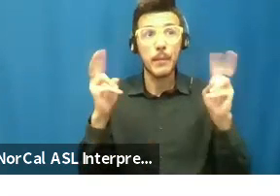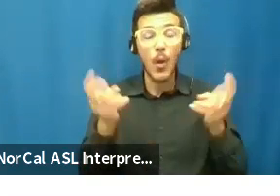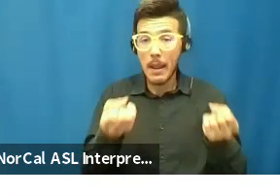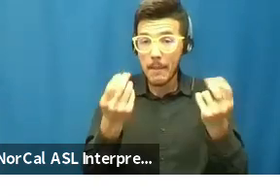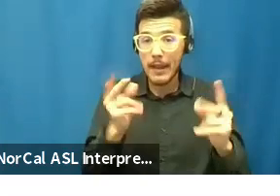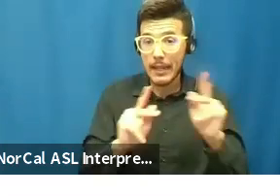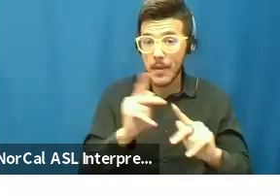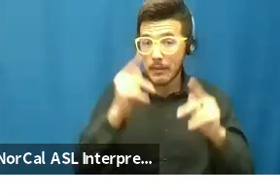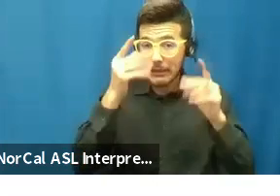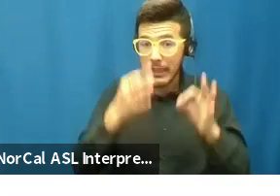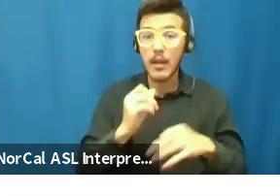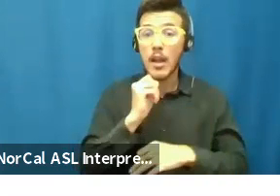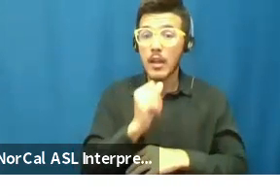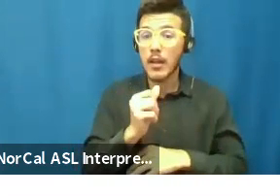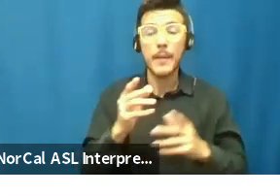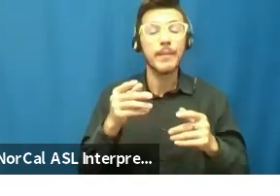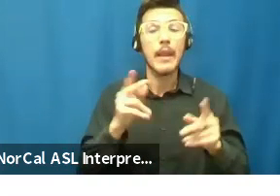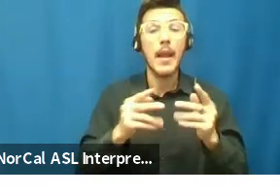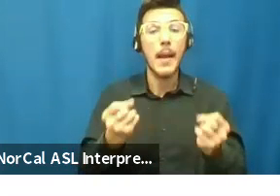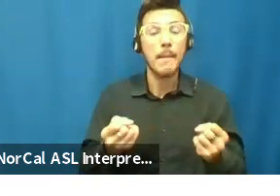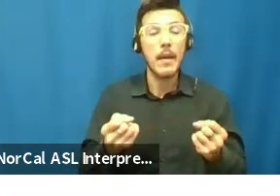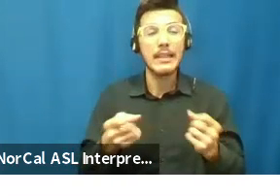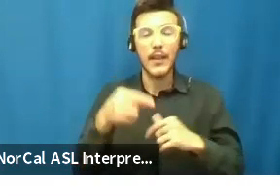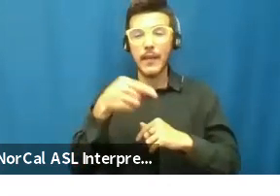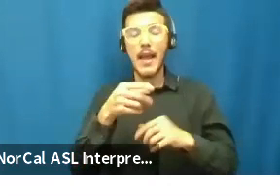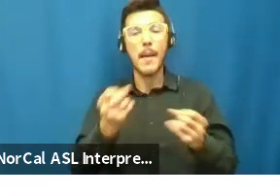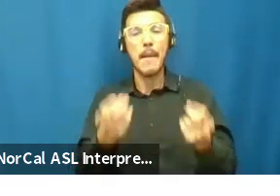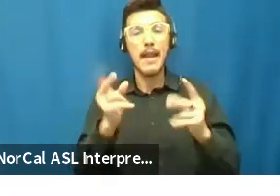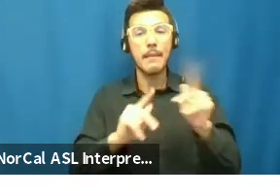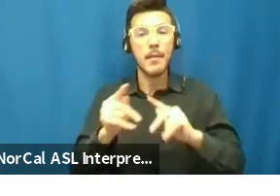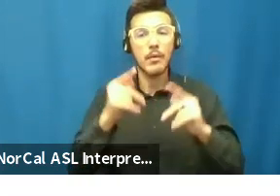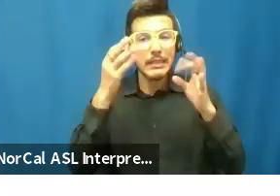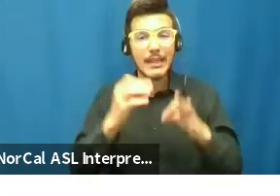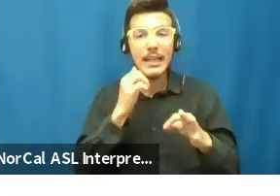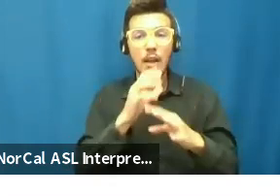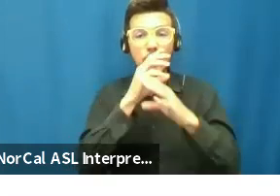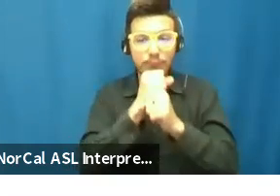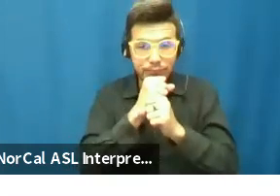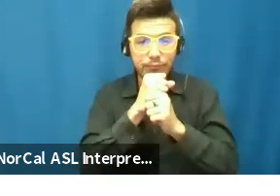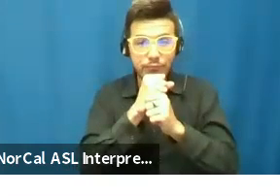not to disclose this is when you were discussing the disclosure of disability " Many people chose